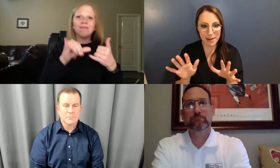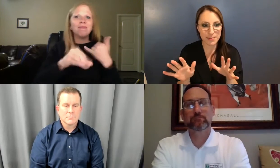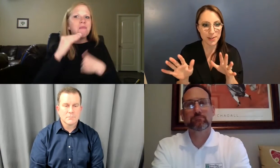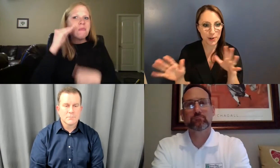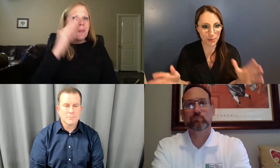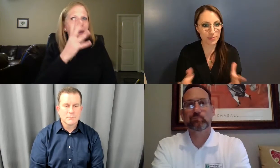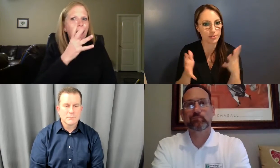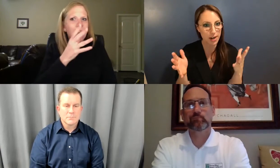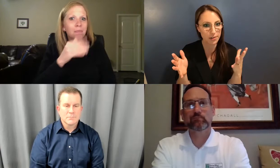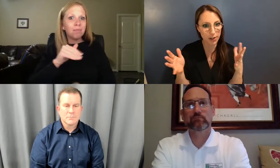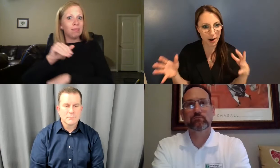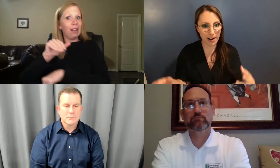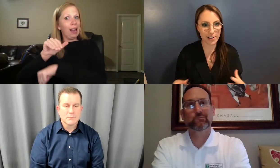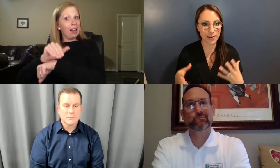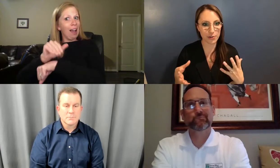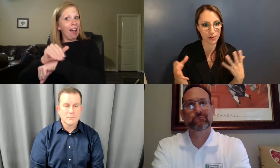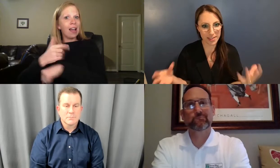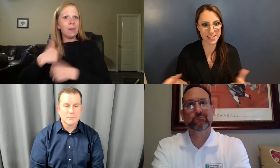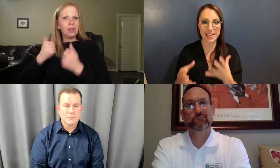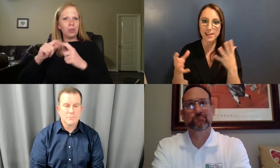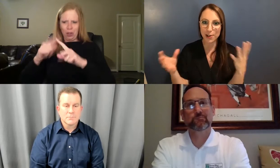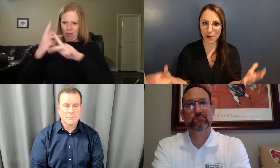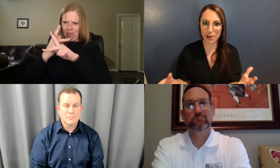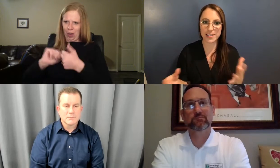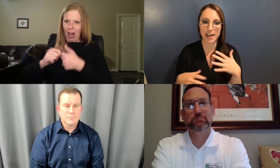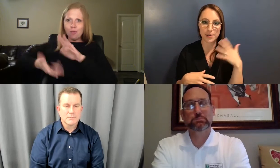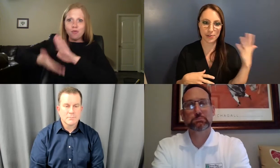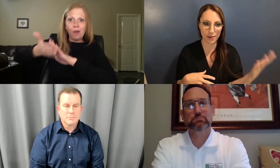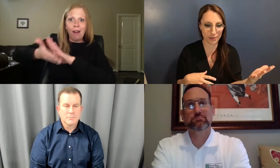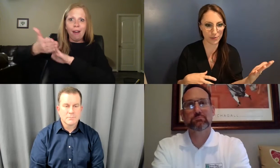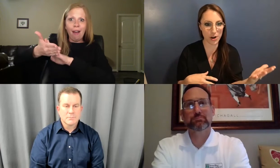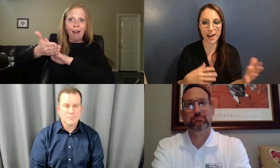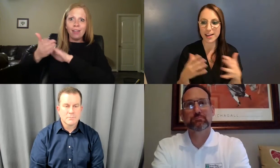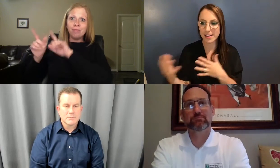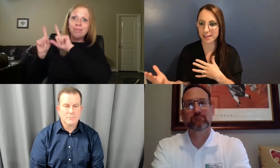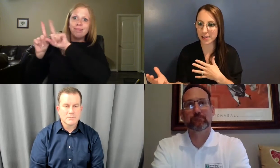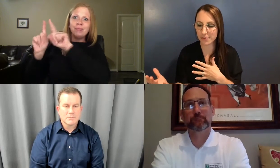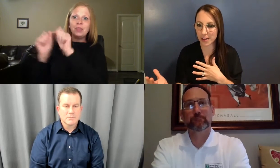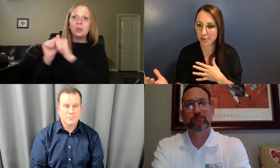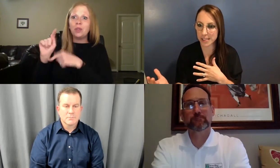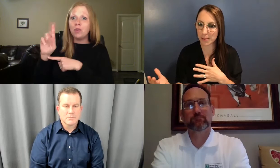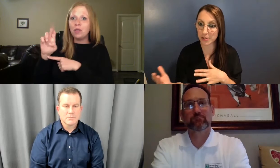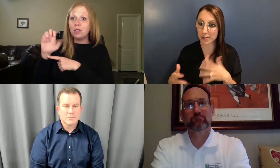I'm trying to figure out how to run this thing alongside of Trey and a lot of the other team members